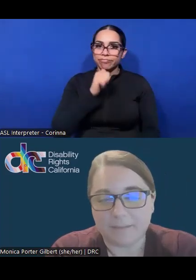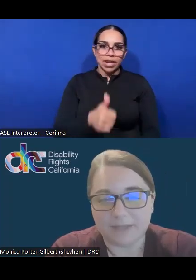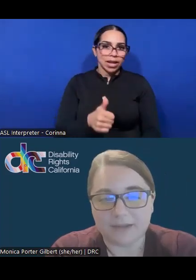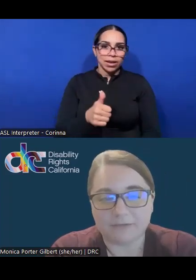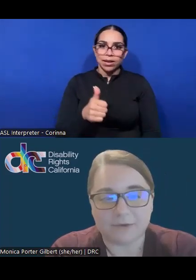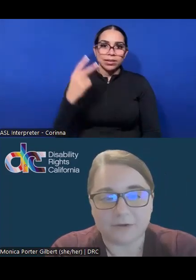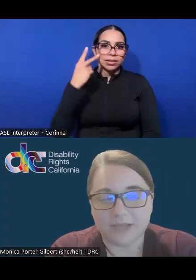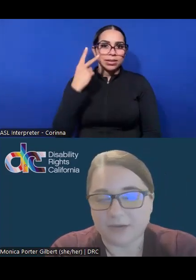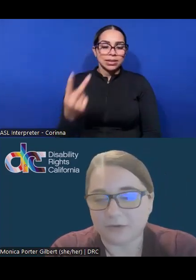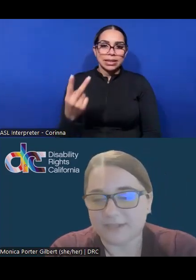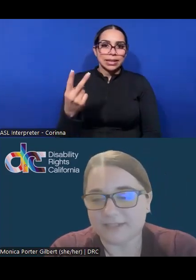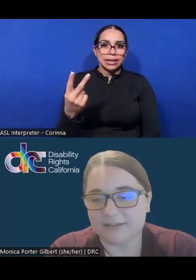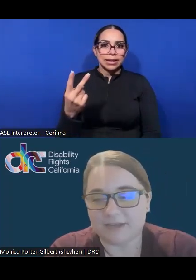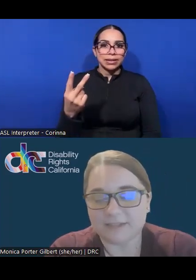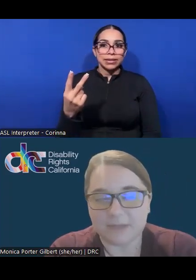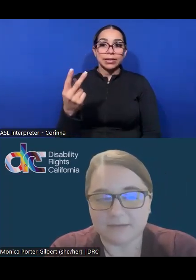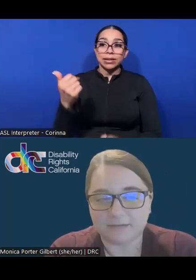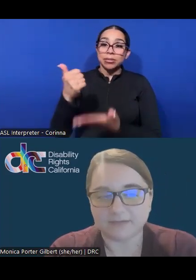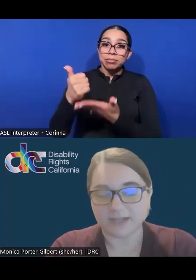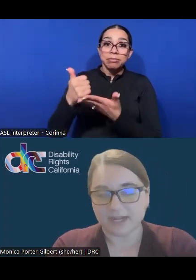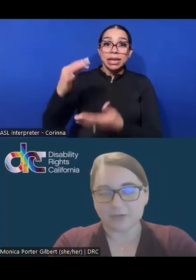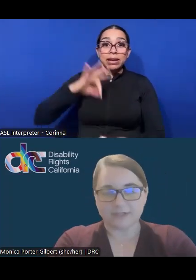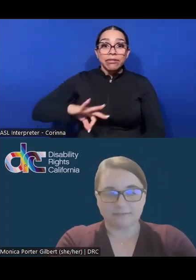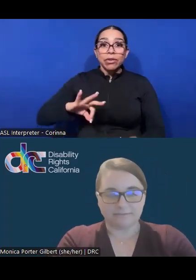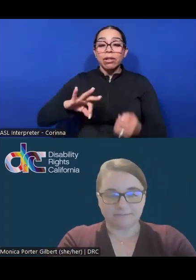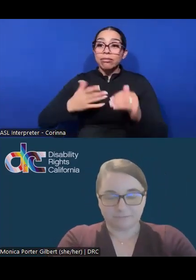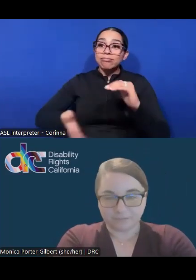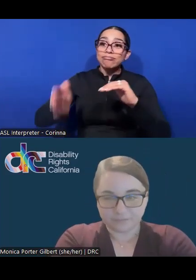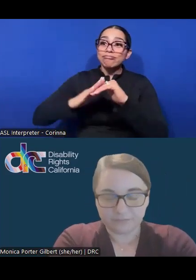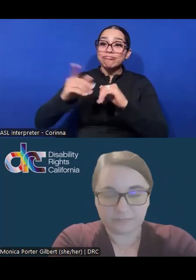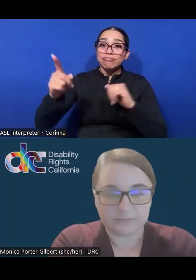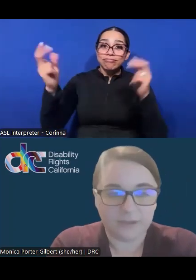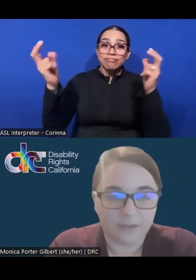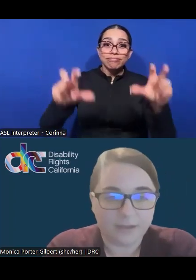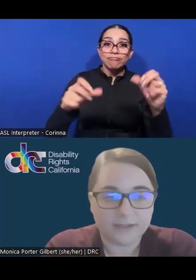a meaningful increased investment in housing.